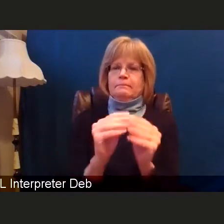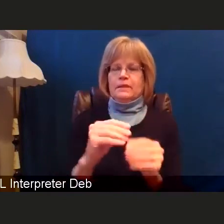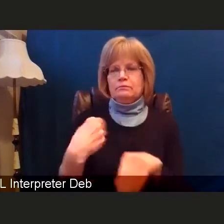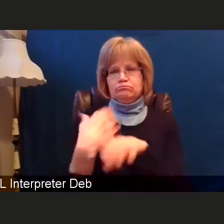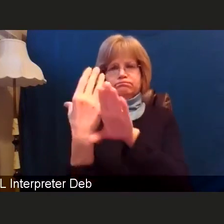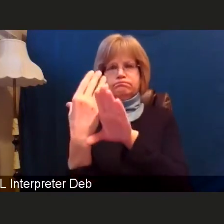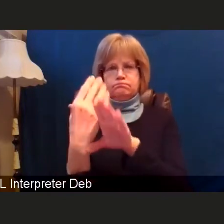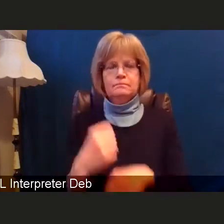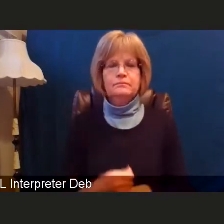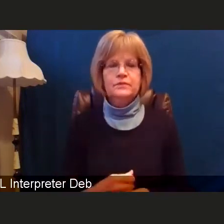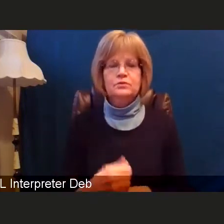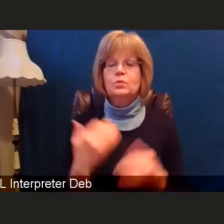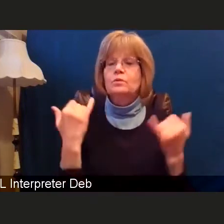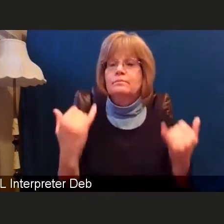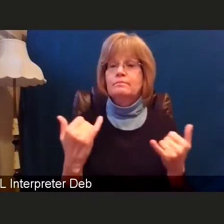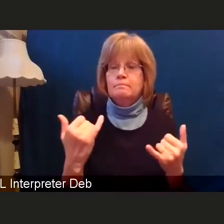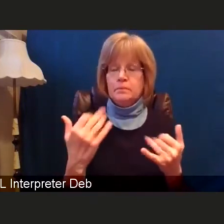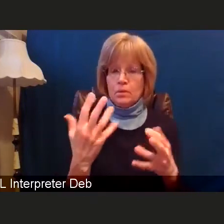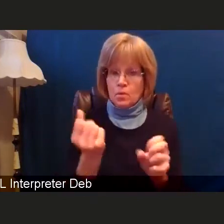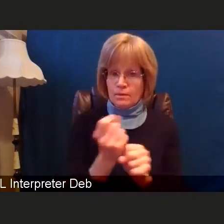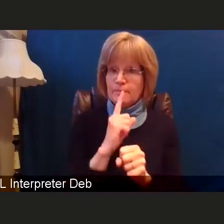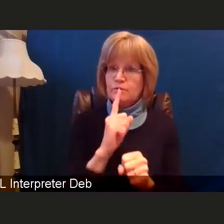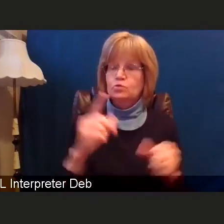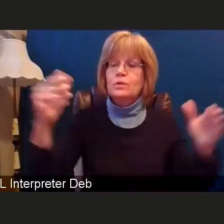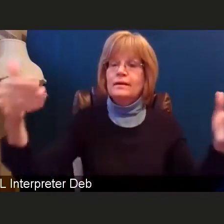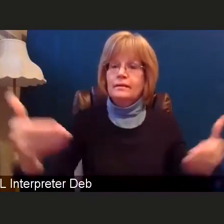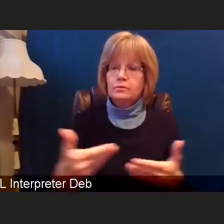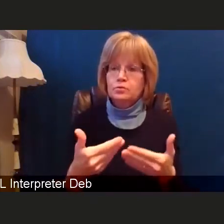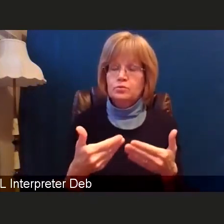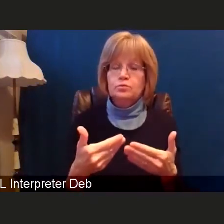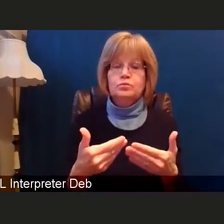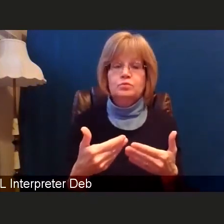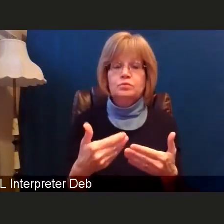I'd like to make sure and introduce my partner,